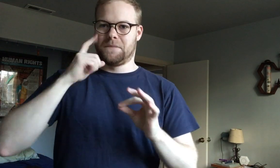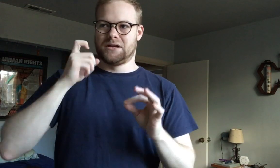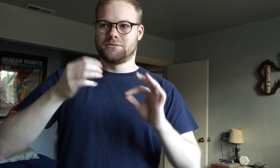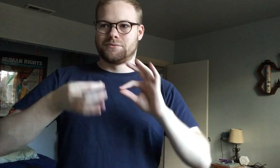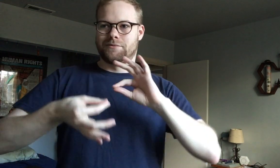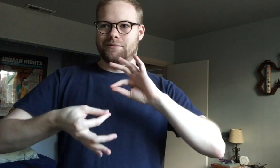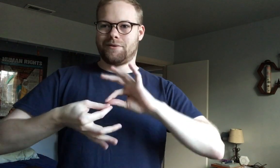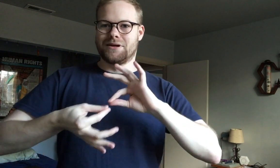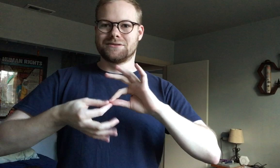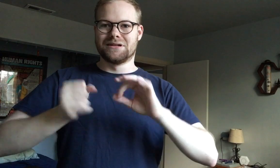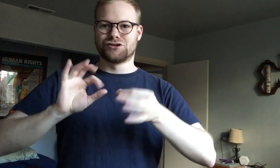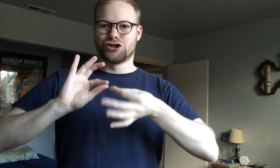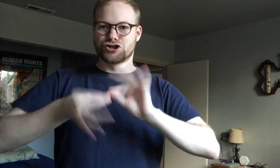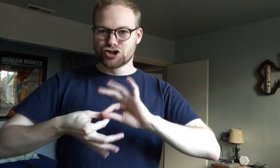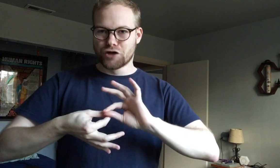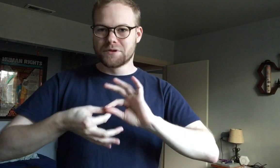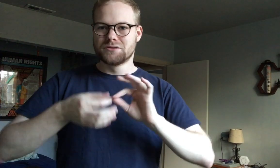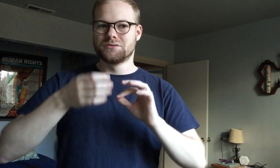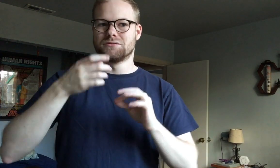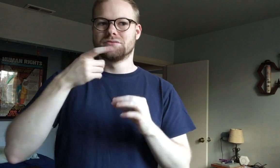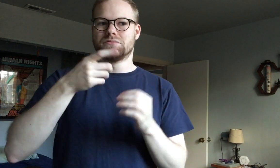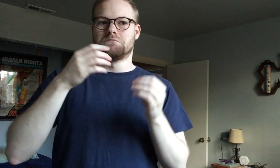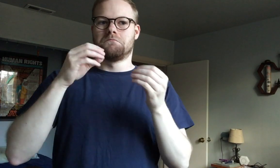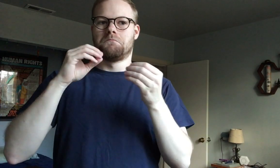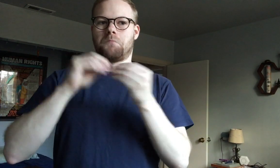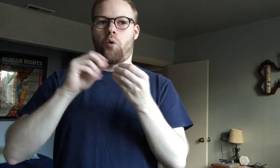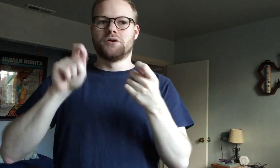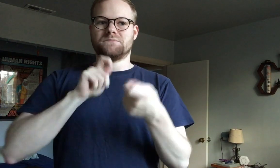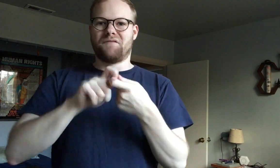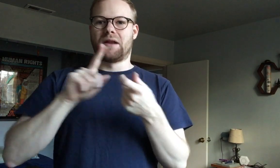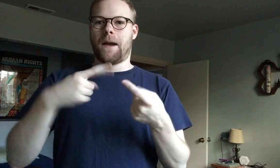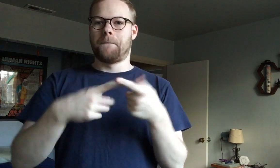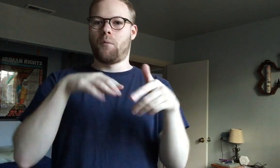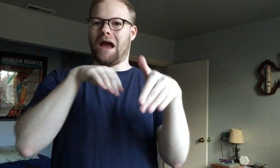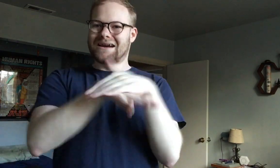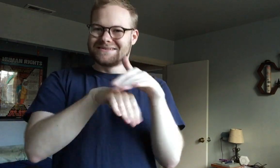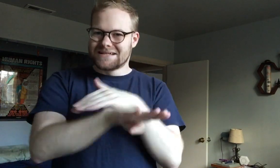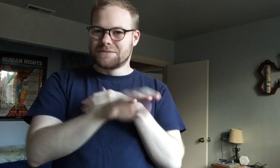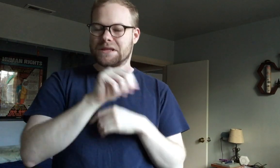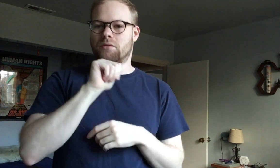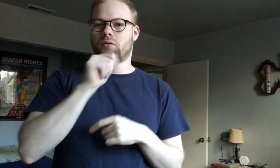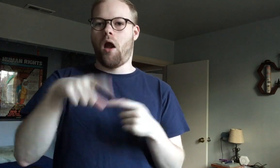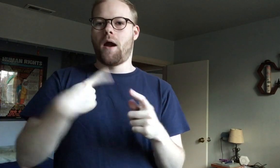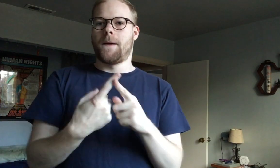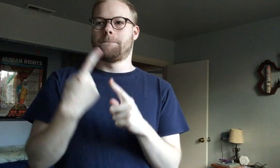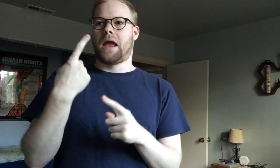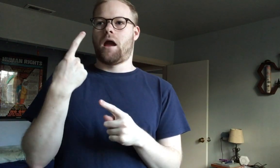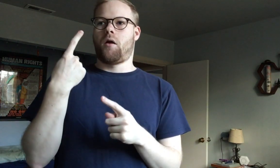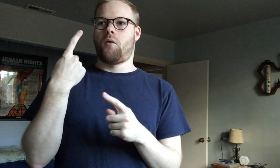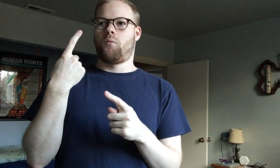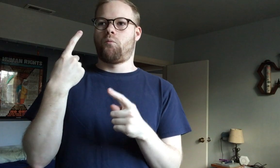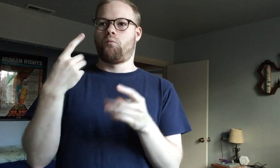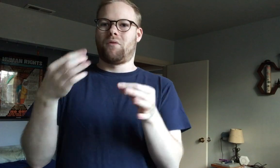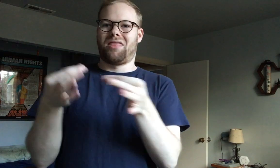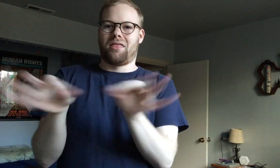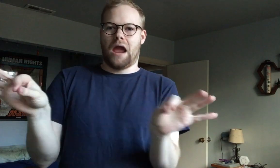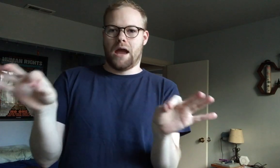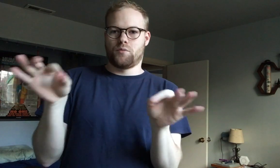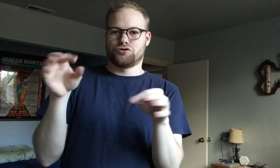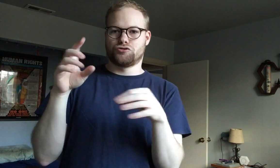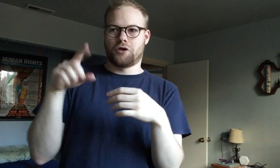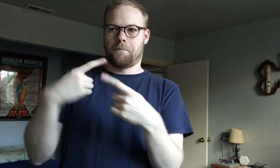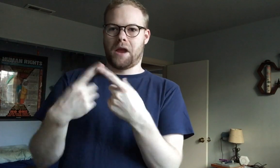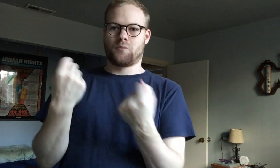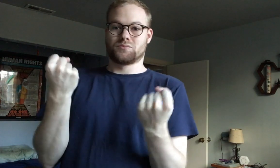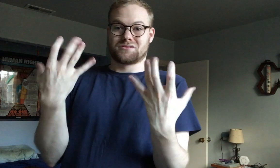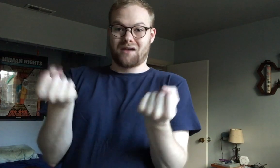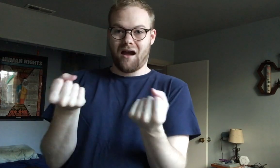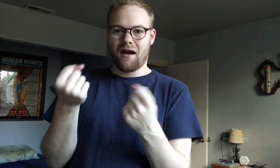Because this is “interpret,” it’s more specifically about accessibility, not about language, about sign.